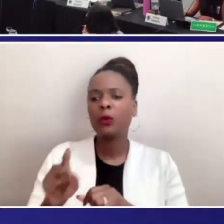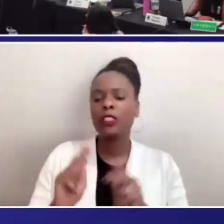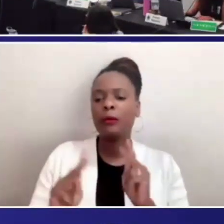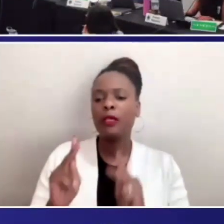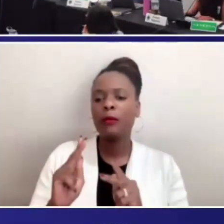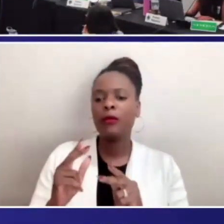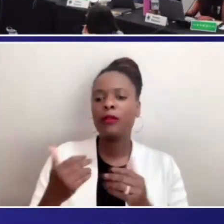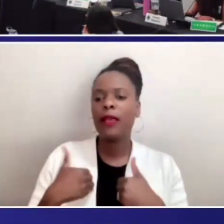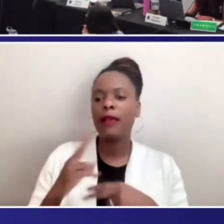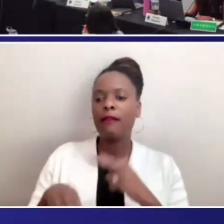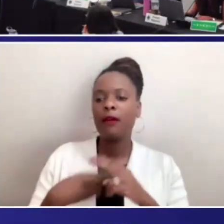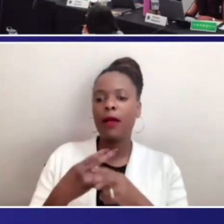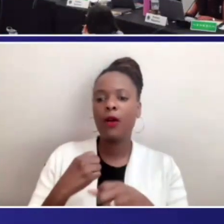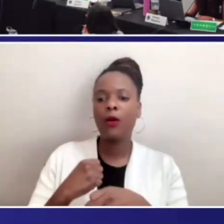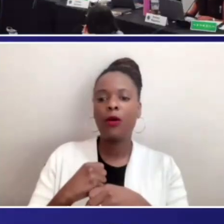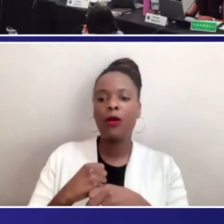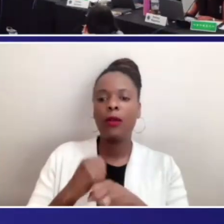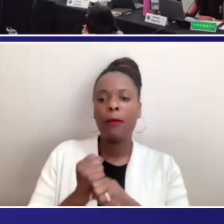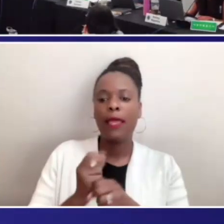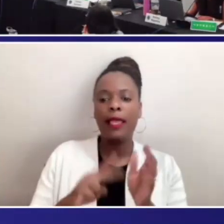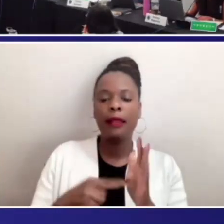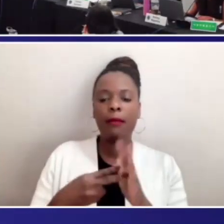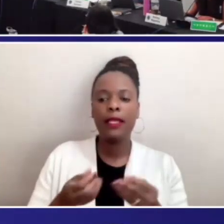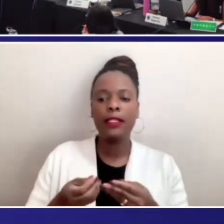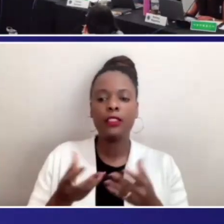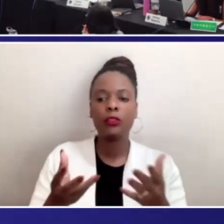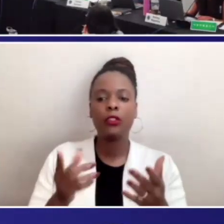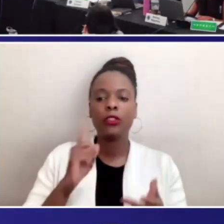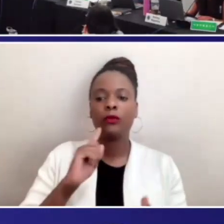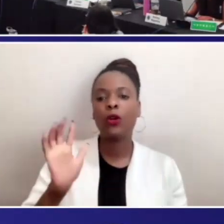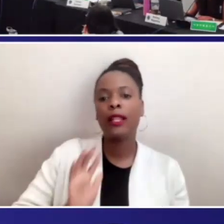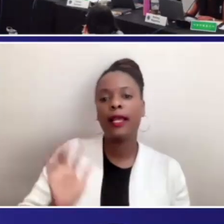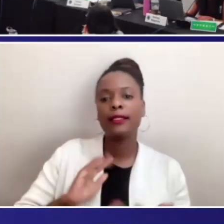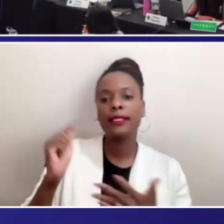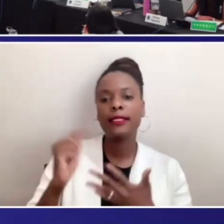This is a reference to legacy conditions, that the student be enrolled in a program